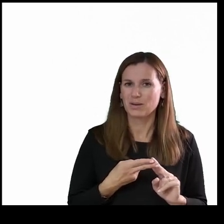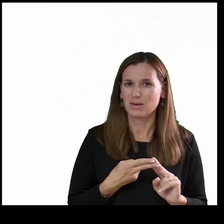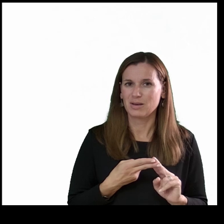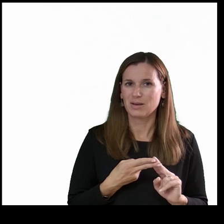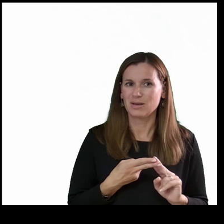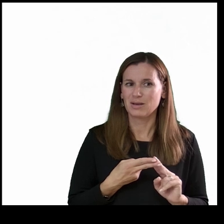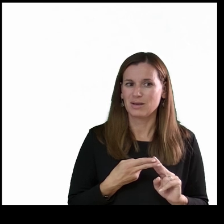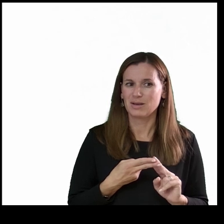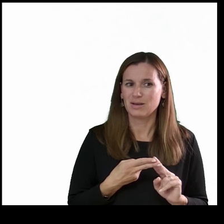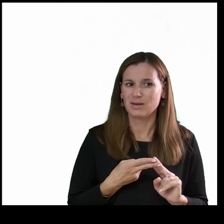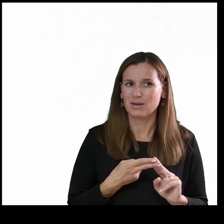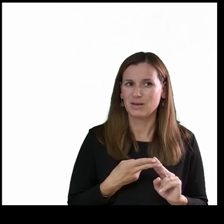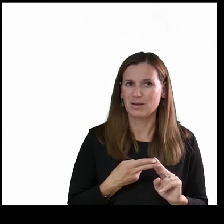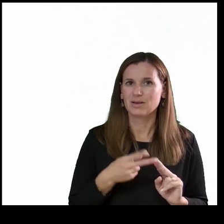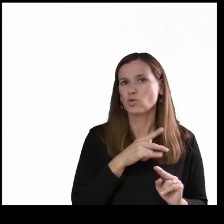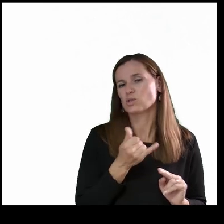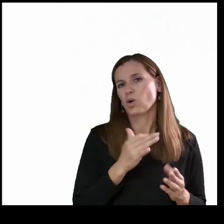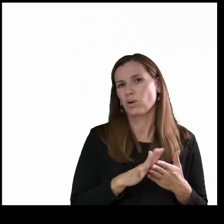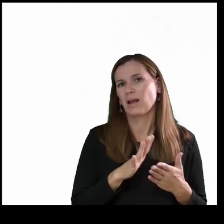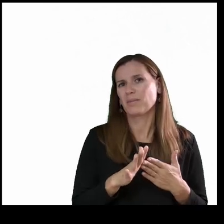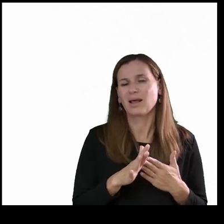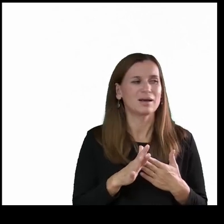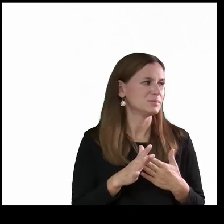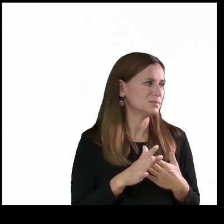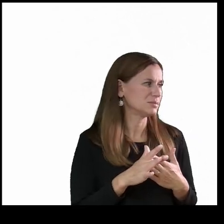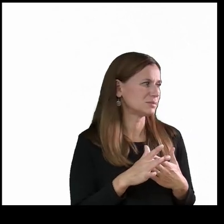start with grammar. This approach is